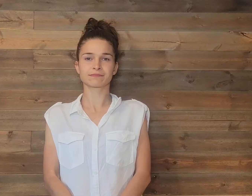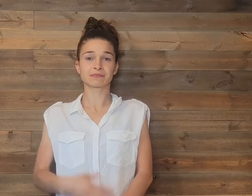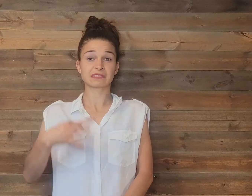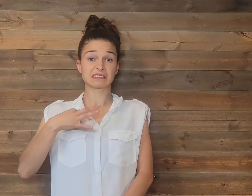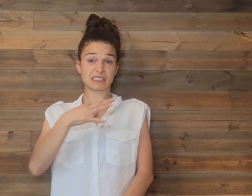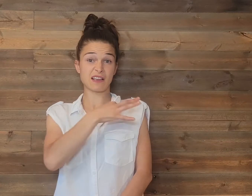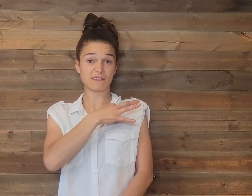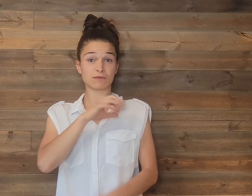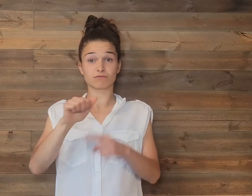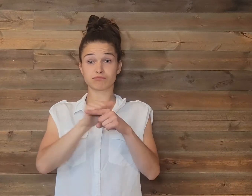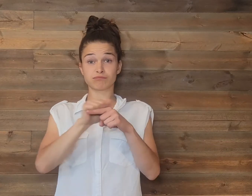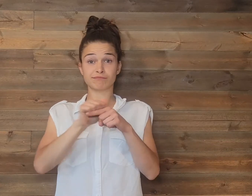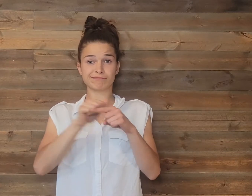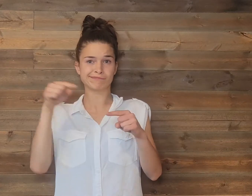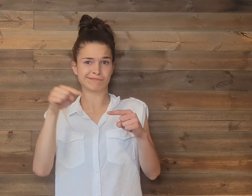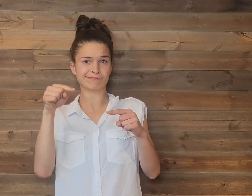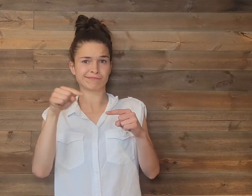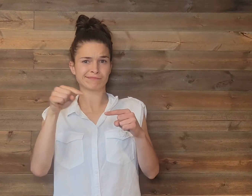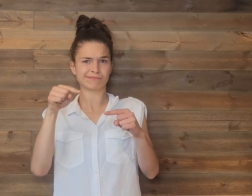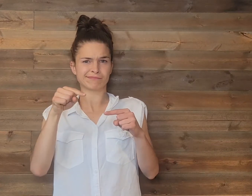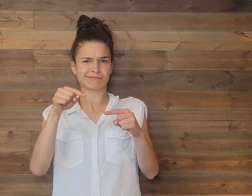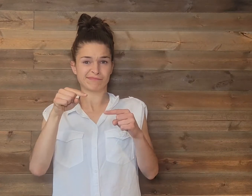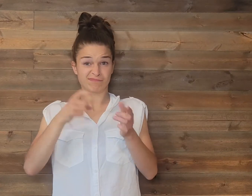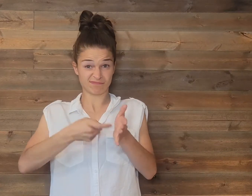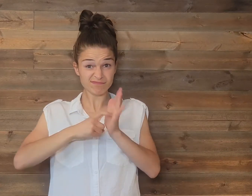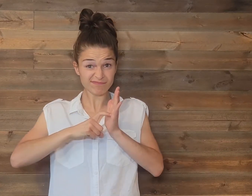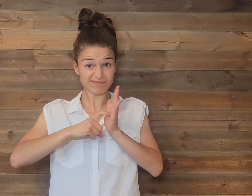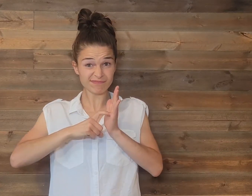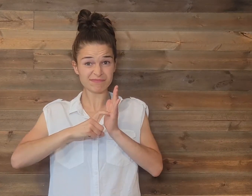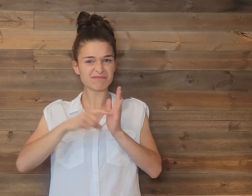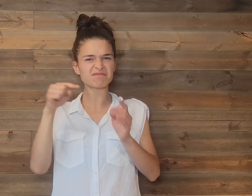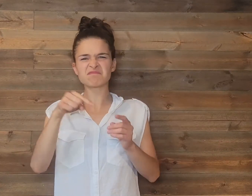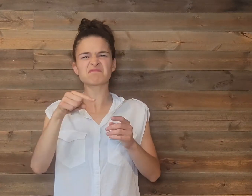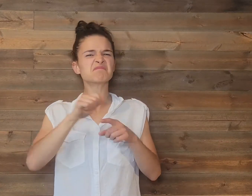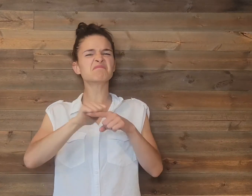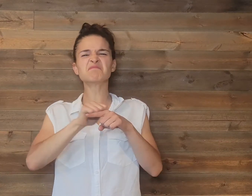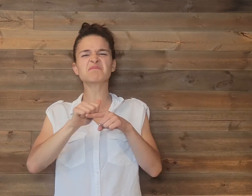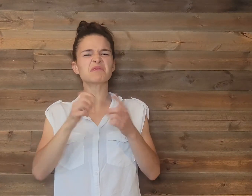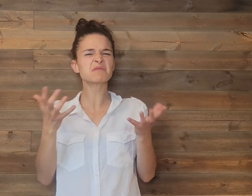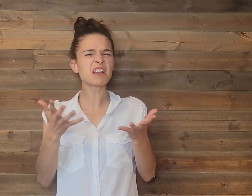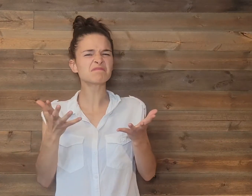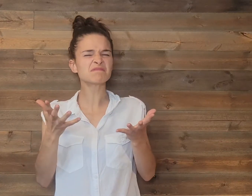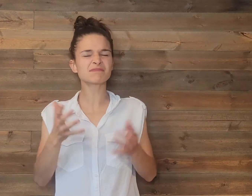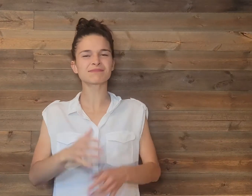[Nicole]: What kind of training are staff required to have?